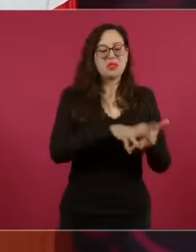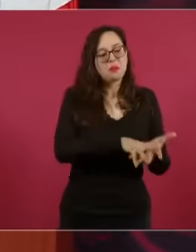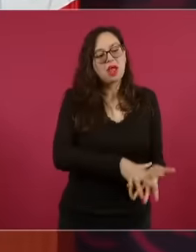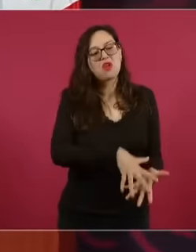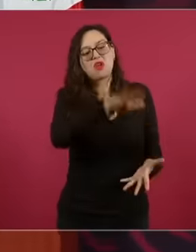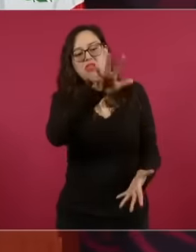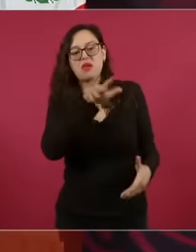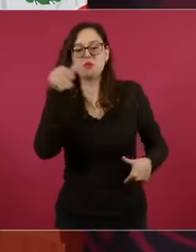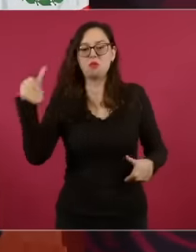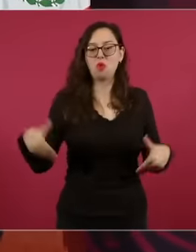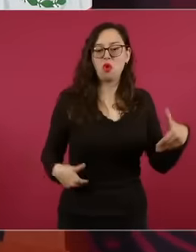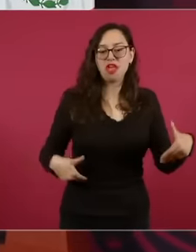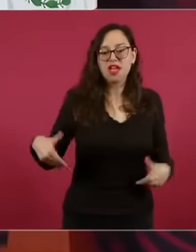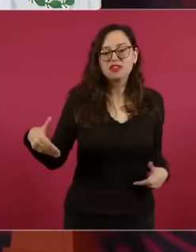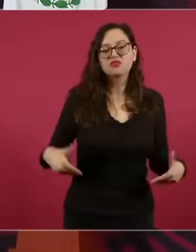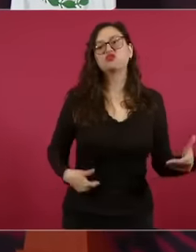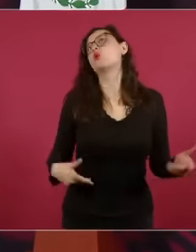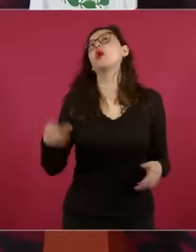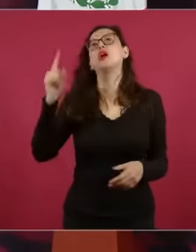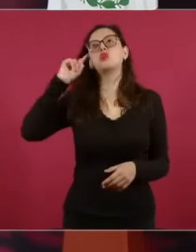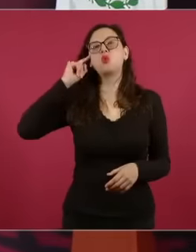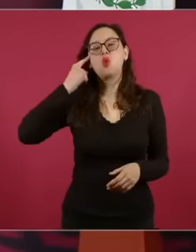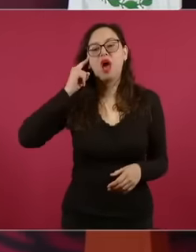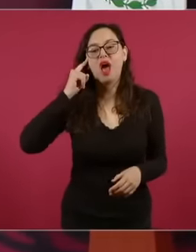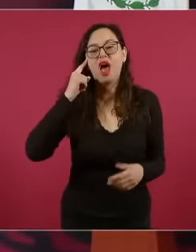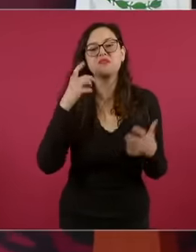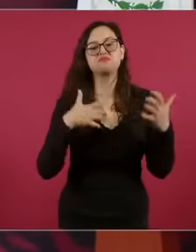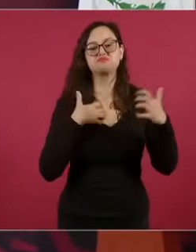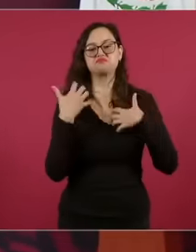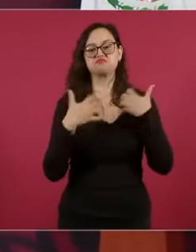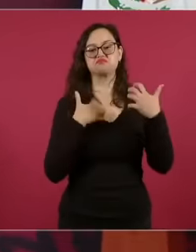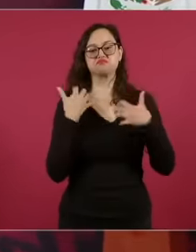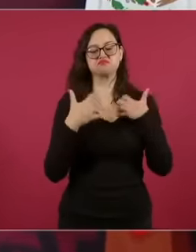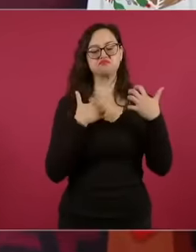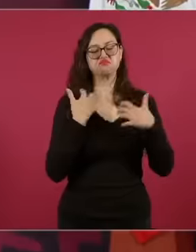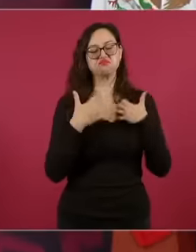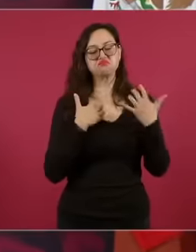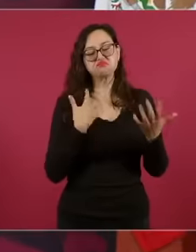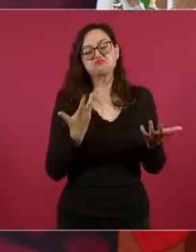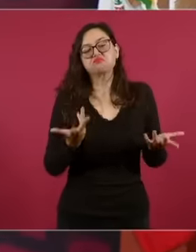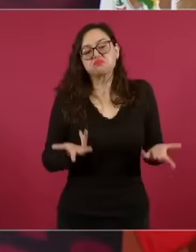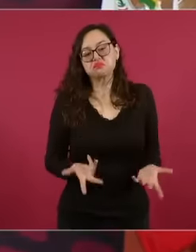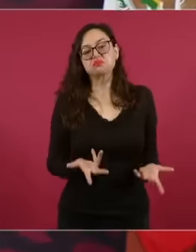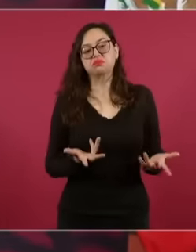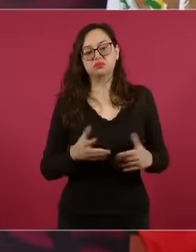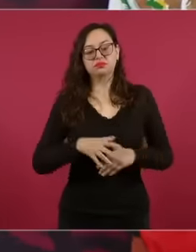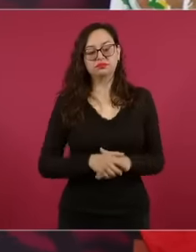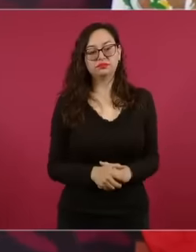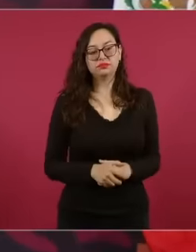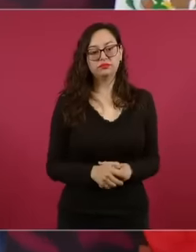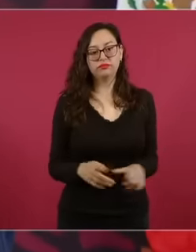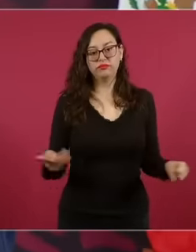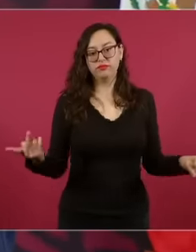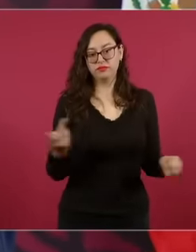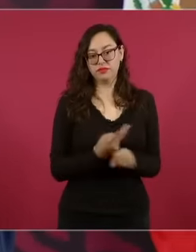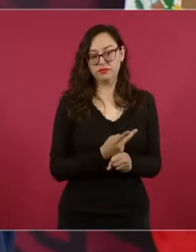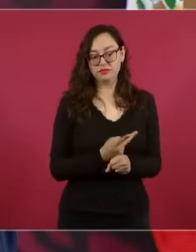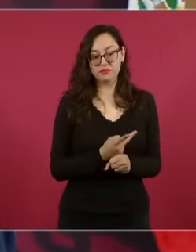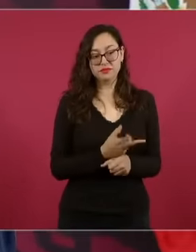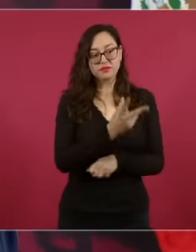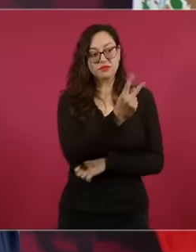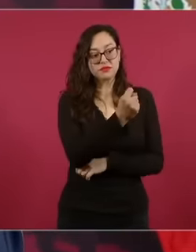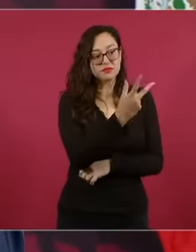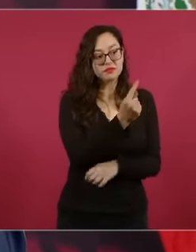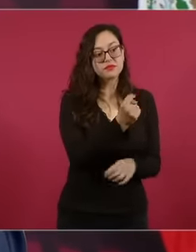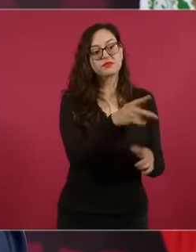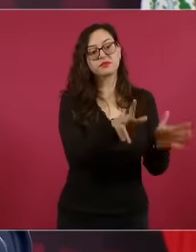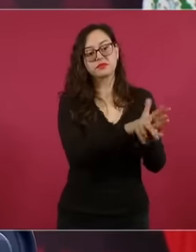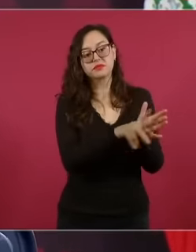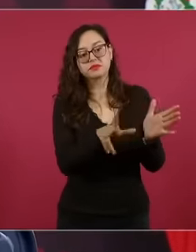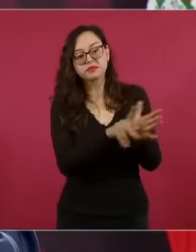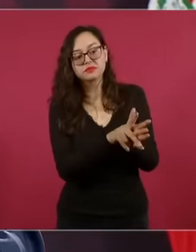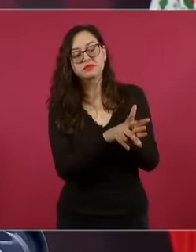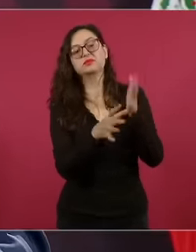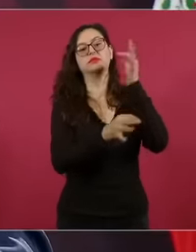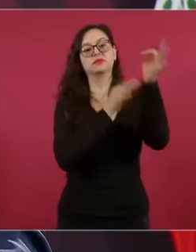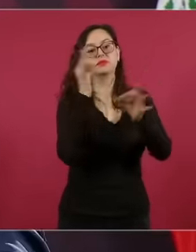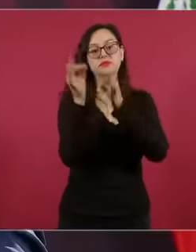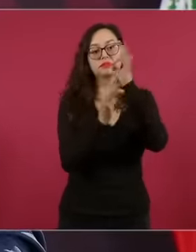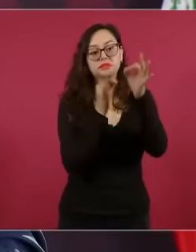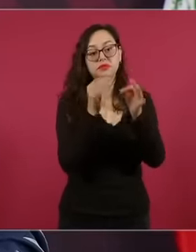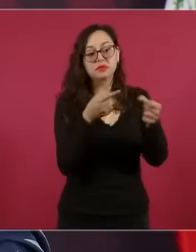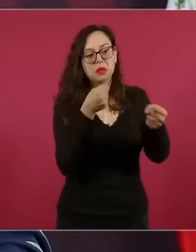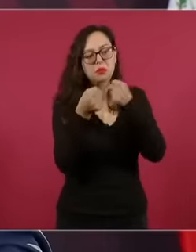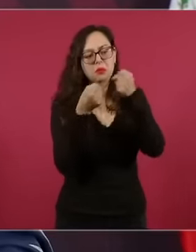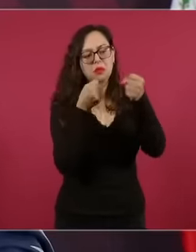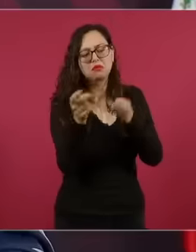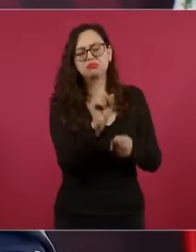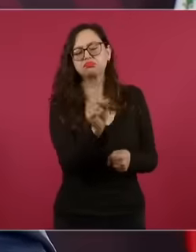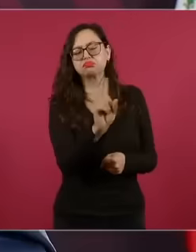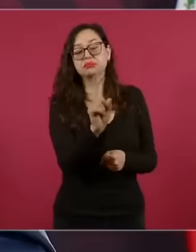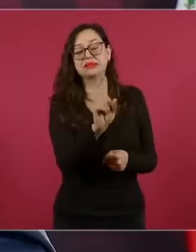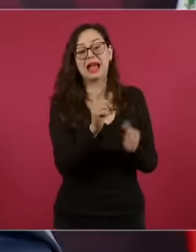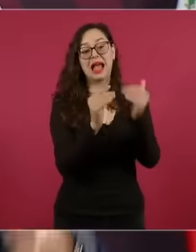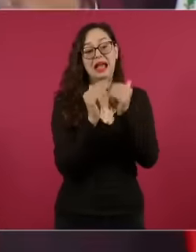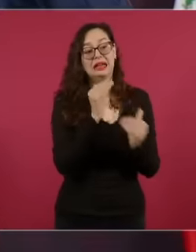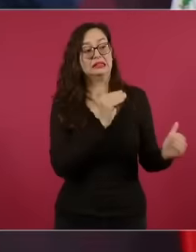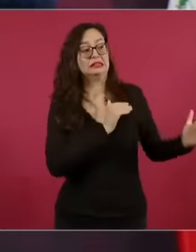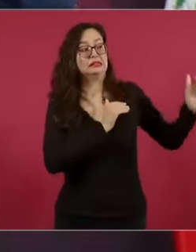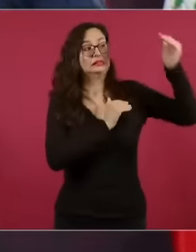television channels are very controlled, they are at the service of the economic power of potentates